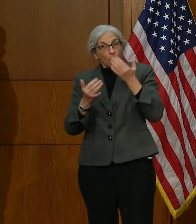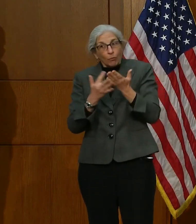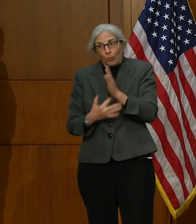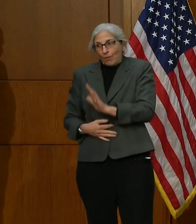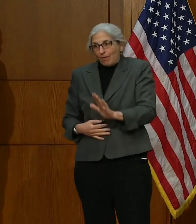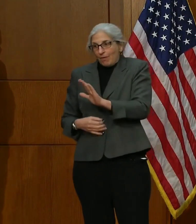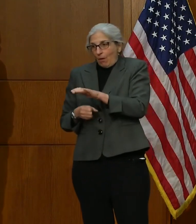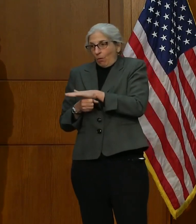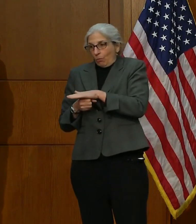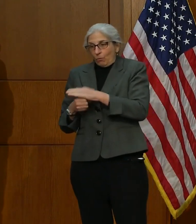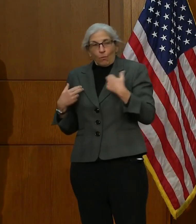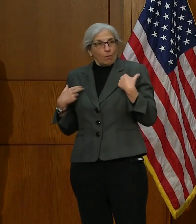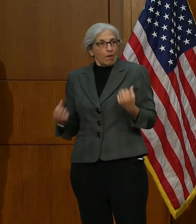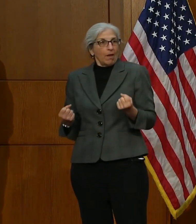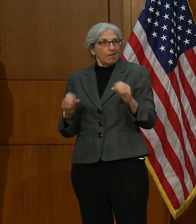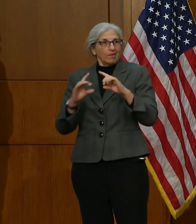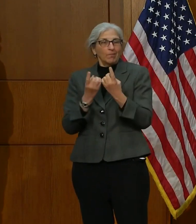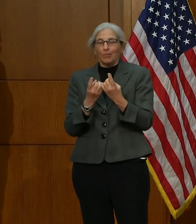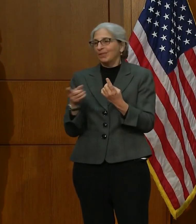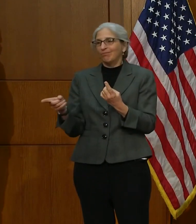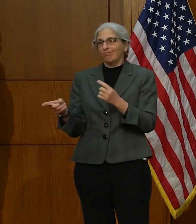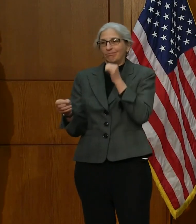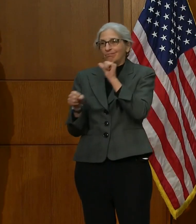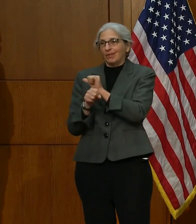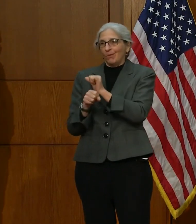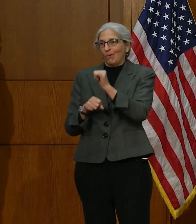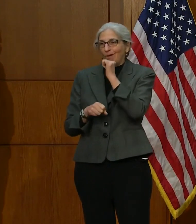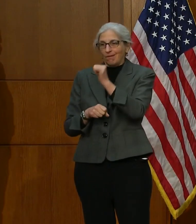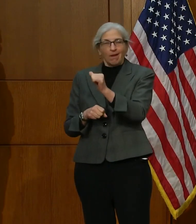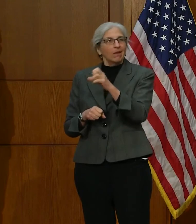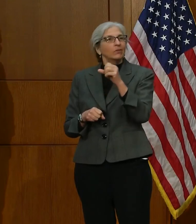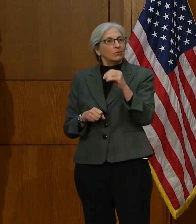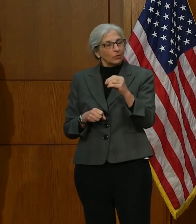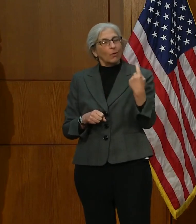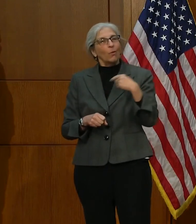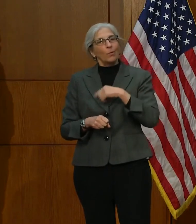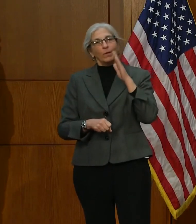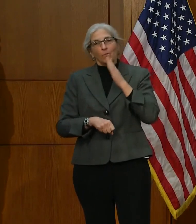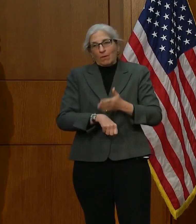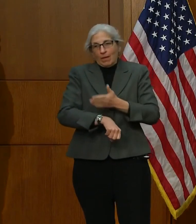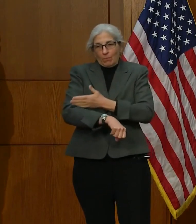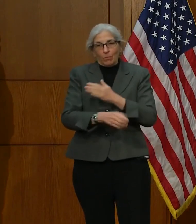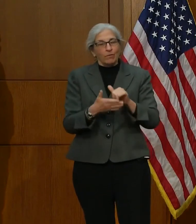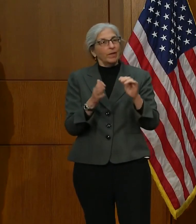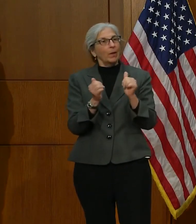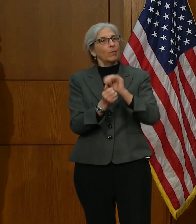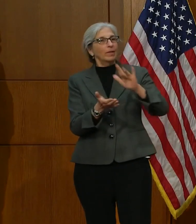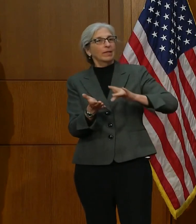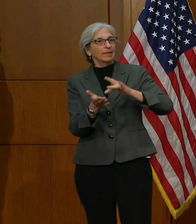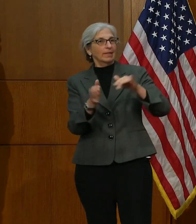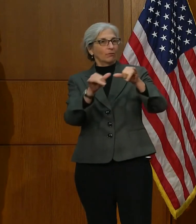REGISTERING AND CALLING THROUGH THE LOCAL HEALTH DEPARTMENTS, AND WE REALIZED THAT NEEDS TO